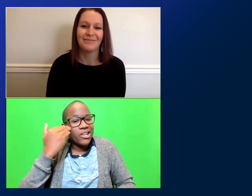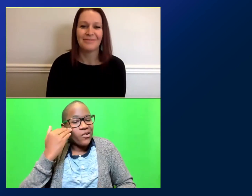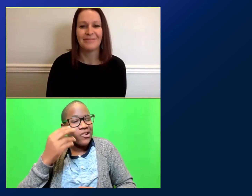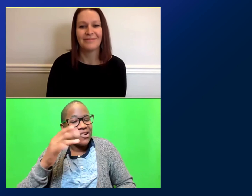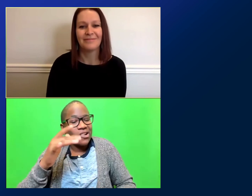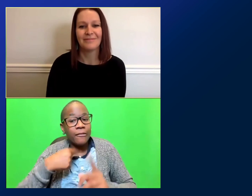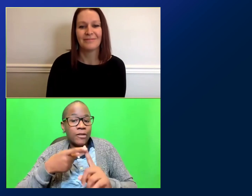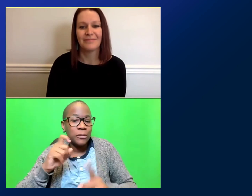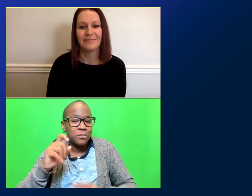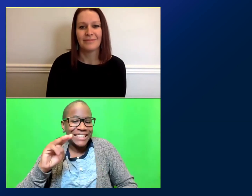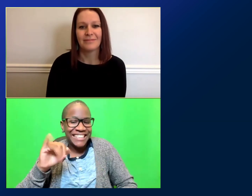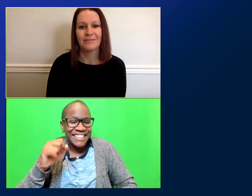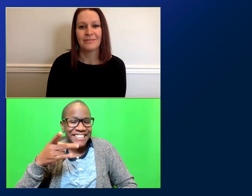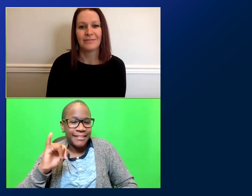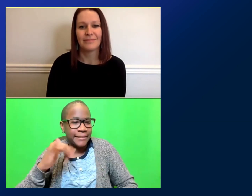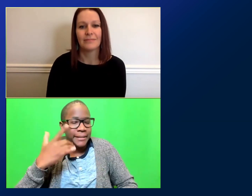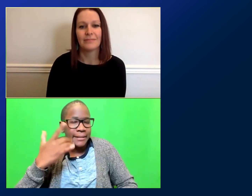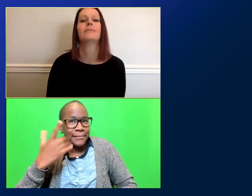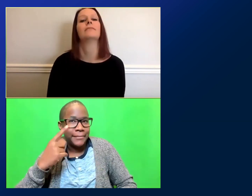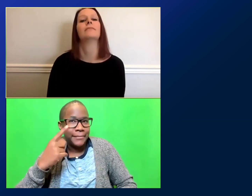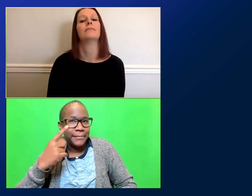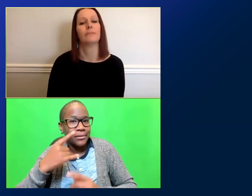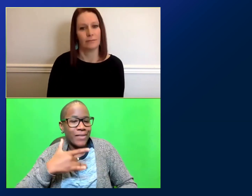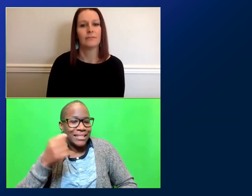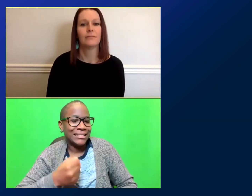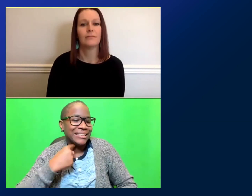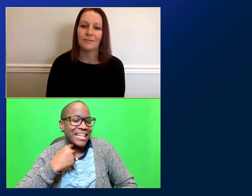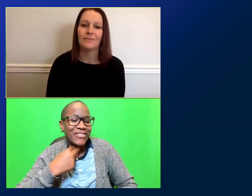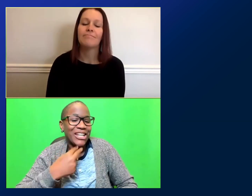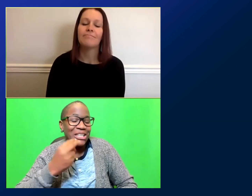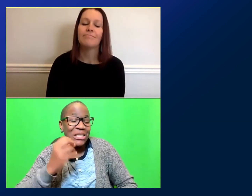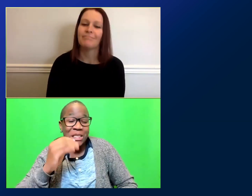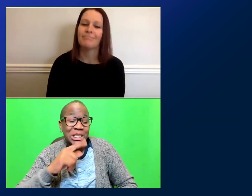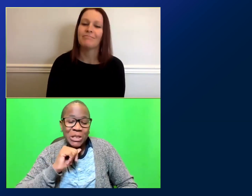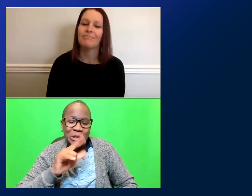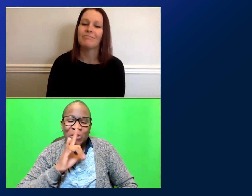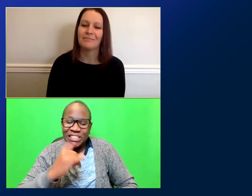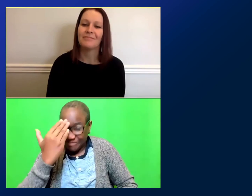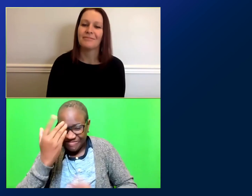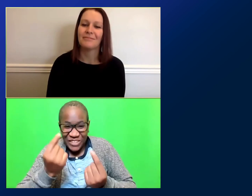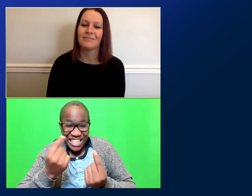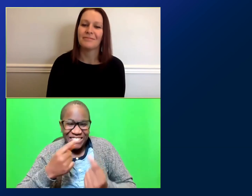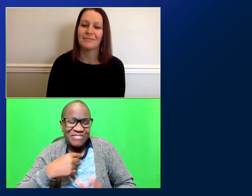i do know that um you know it's it it can be pronounced differently depending